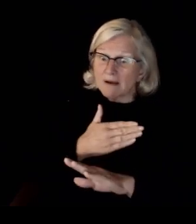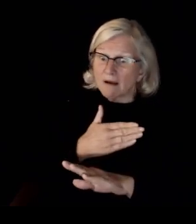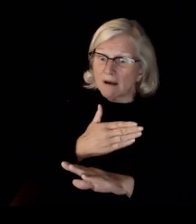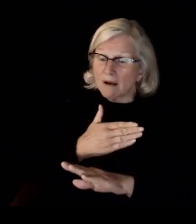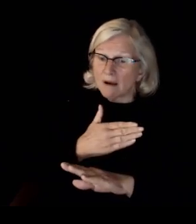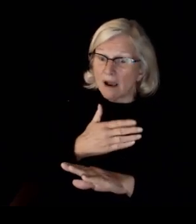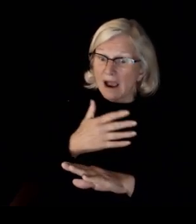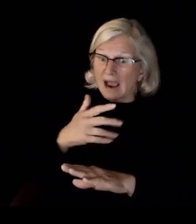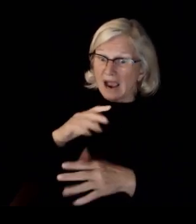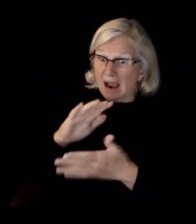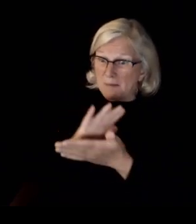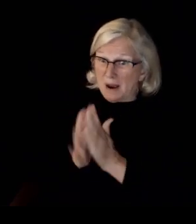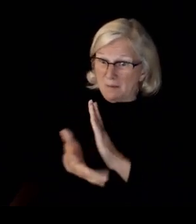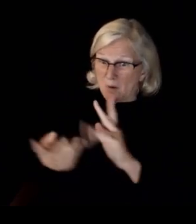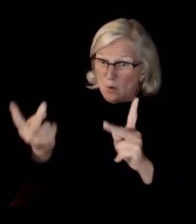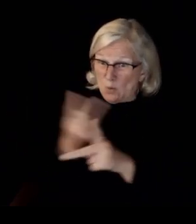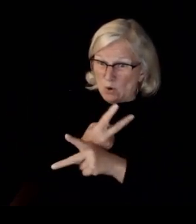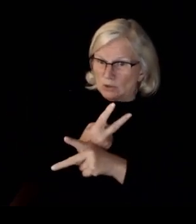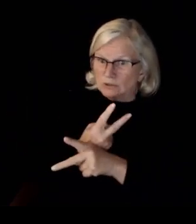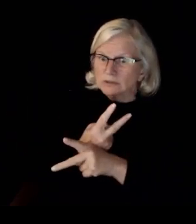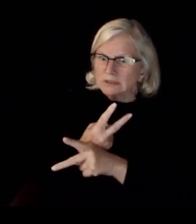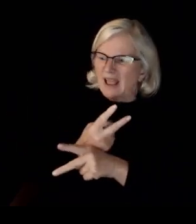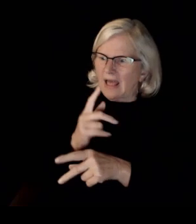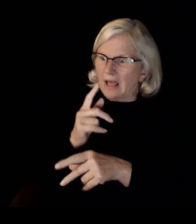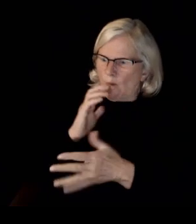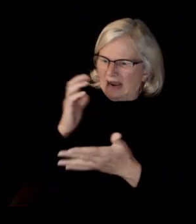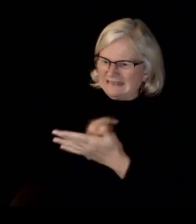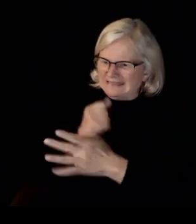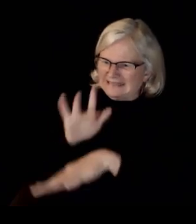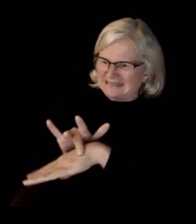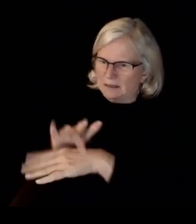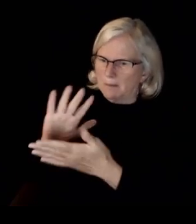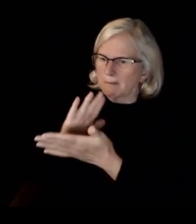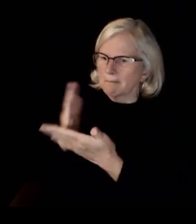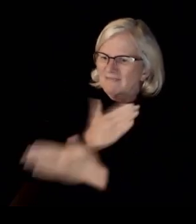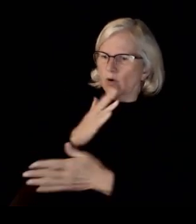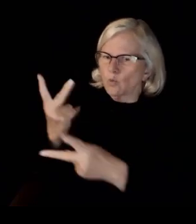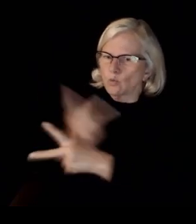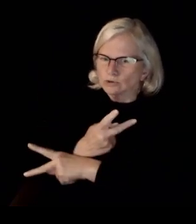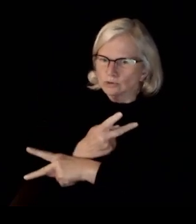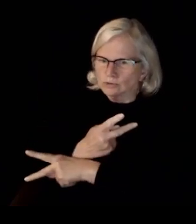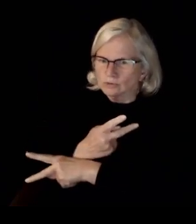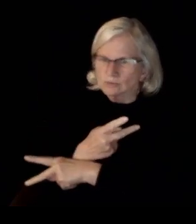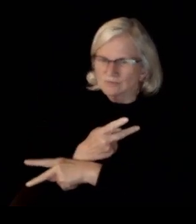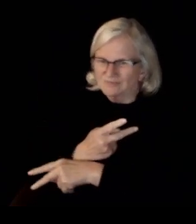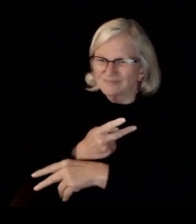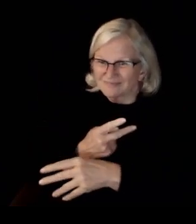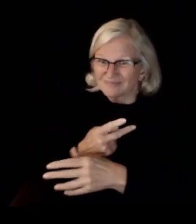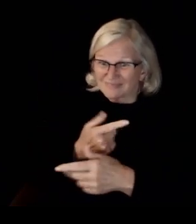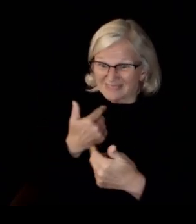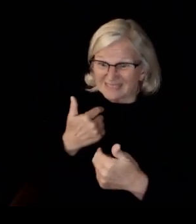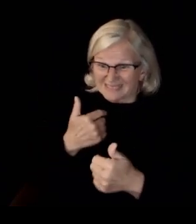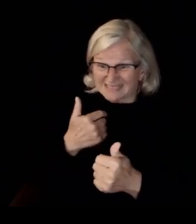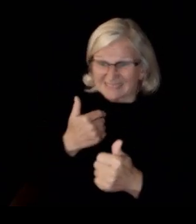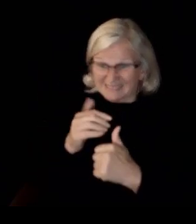which is unfortunately most of the country at this point so they're not waiting for jurisdictions